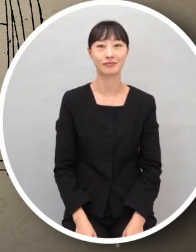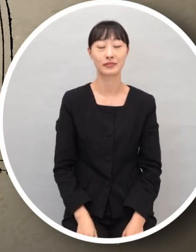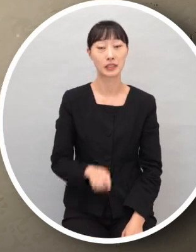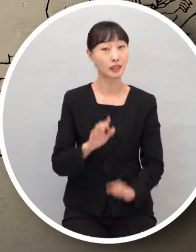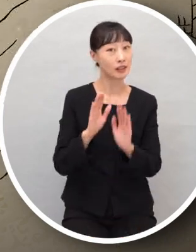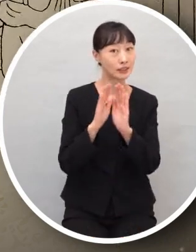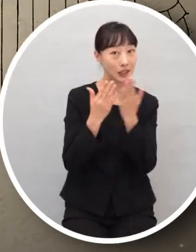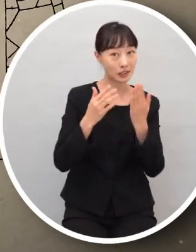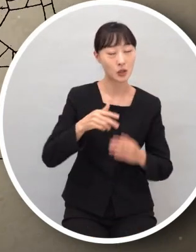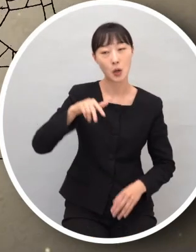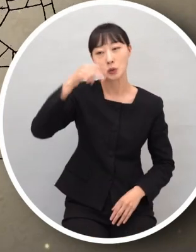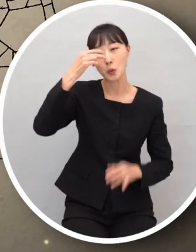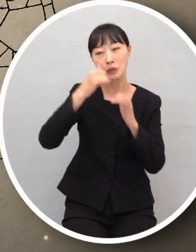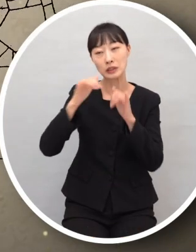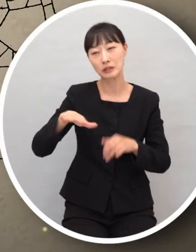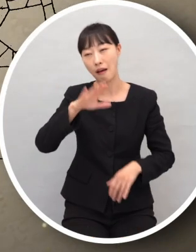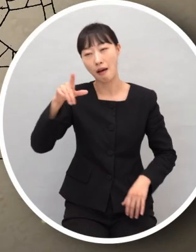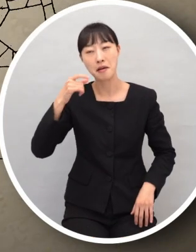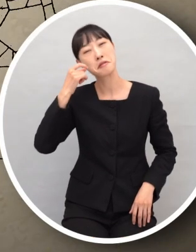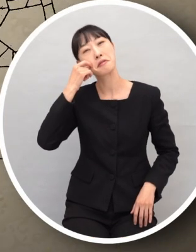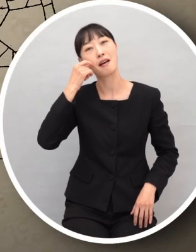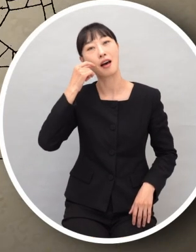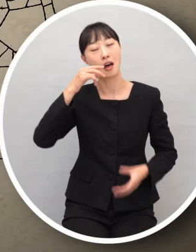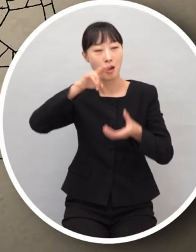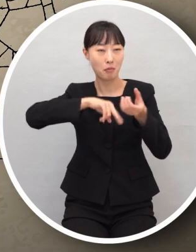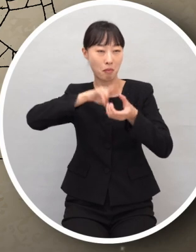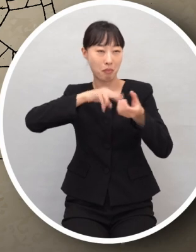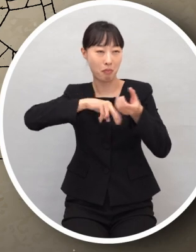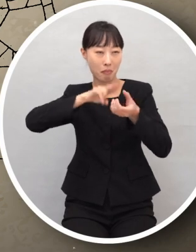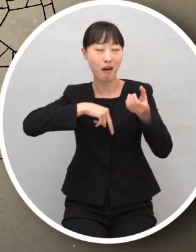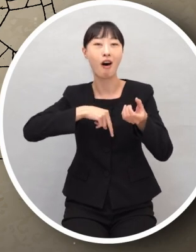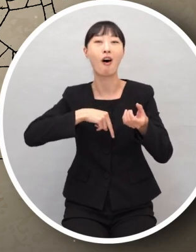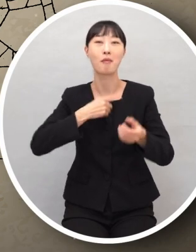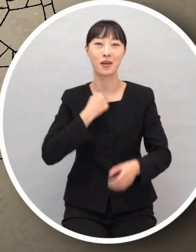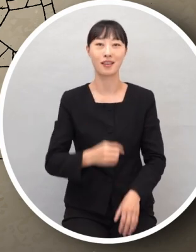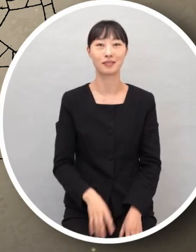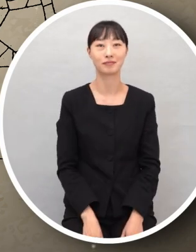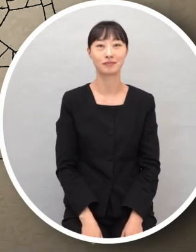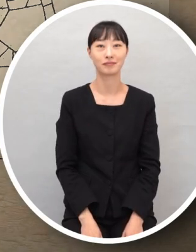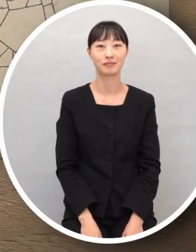The book was immensely popular among Koreans and one of the best-selling novels of its time.